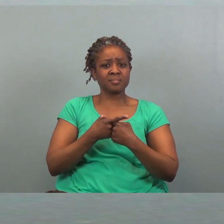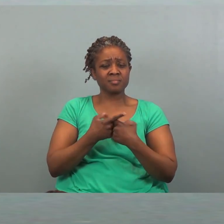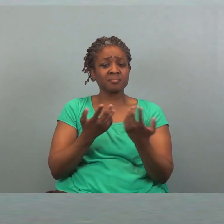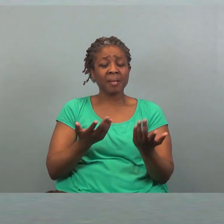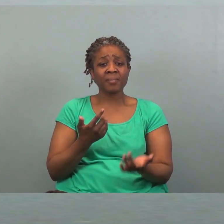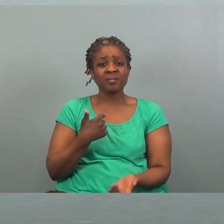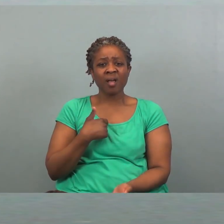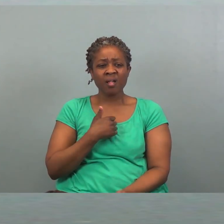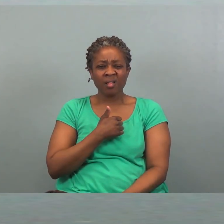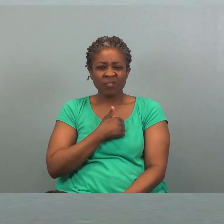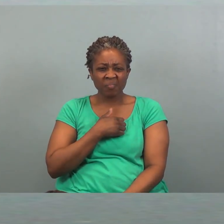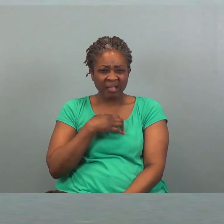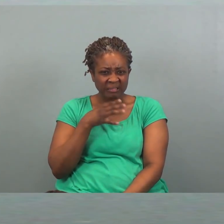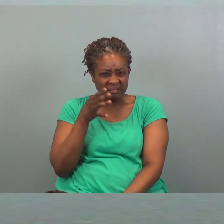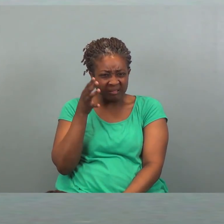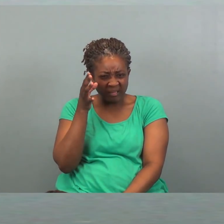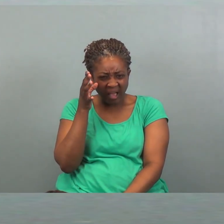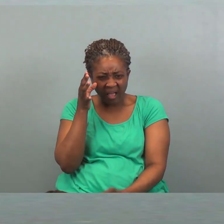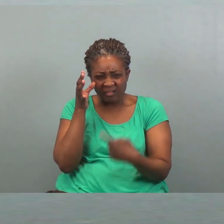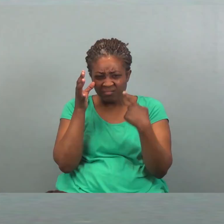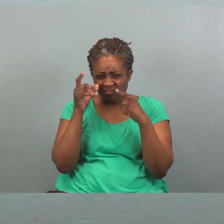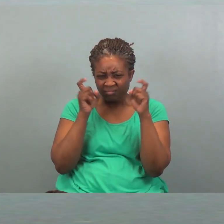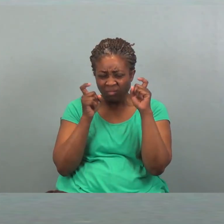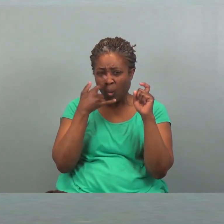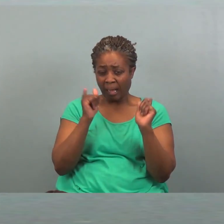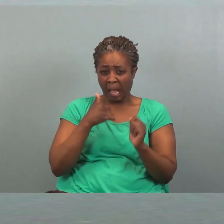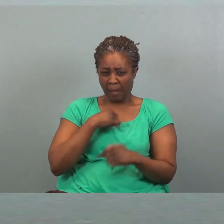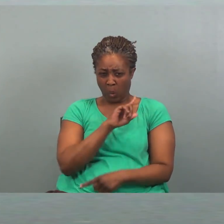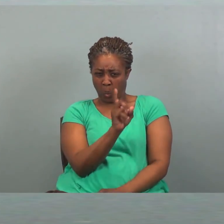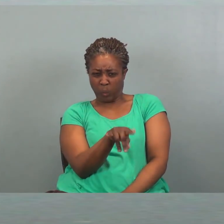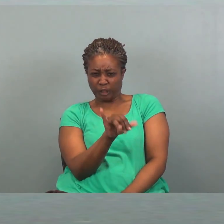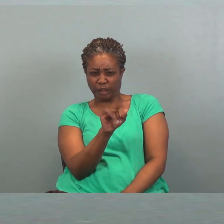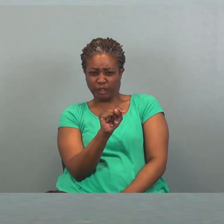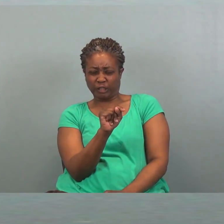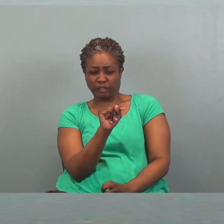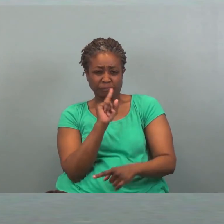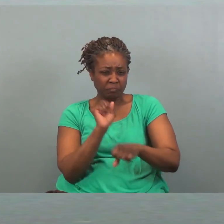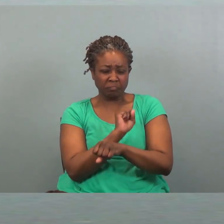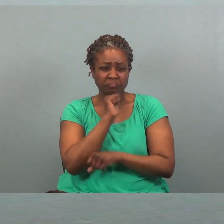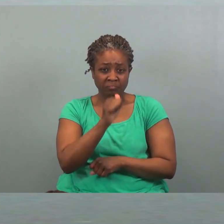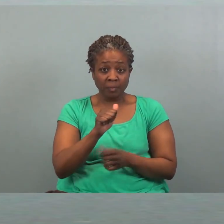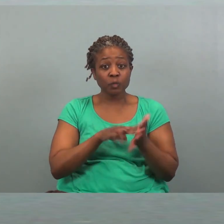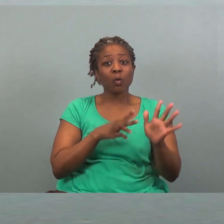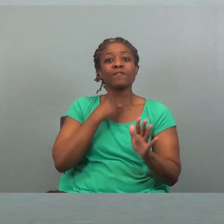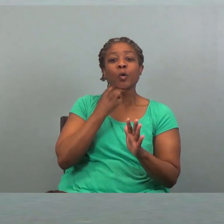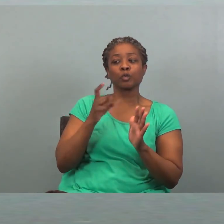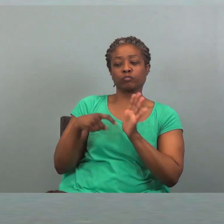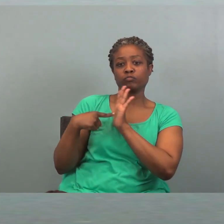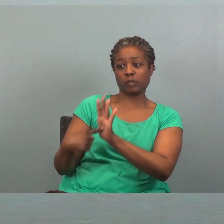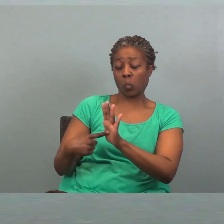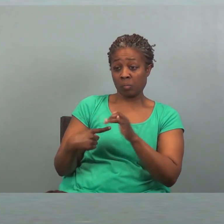the statement, perhaps showing confusion or questioning, this needs to be conveyed in your voice.